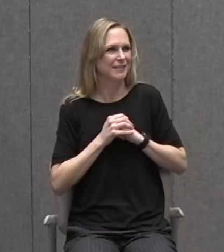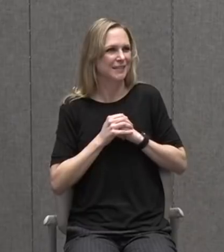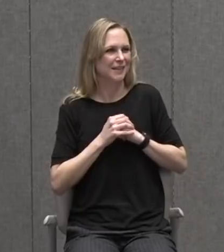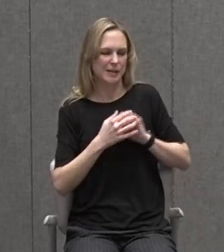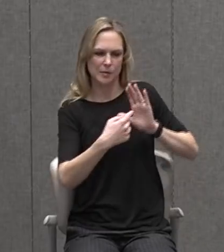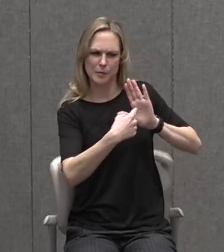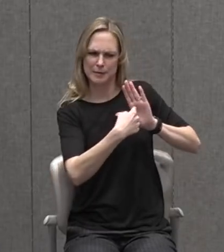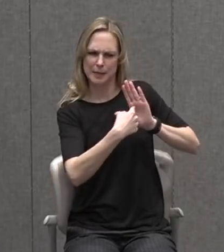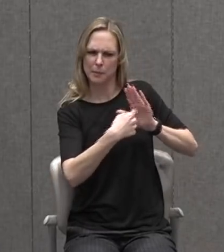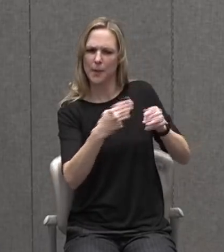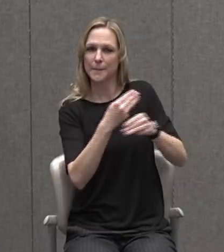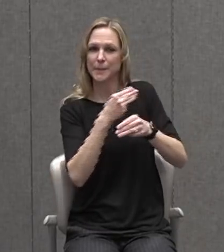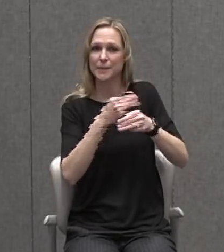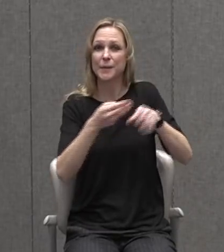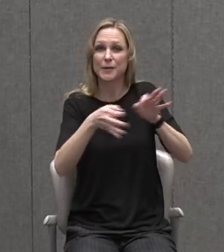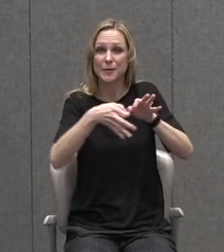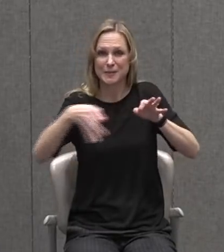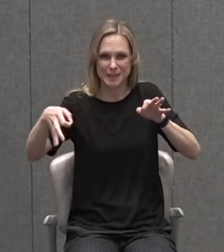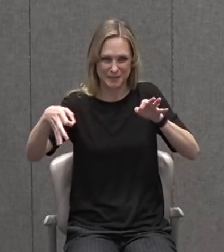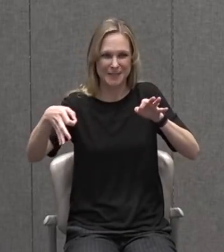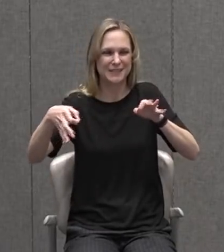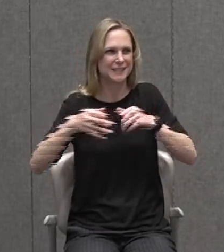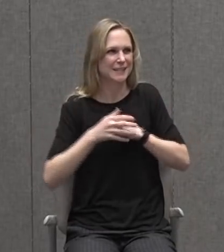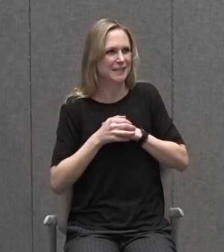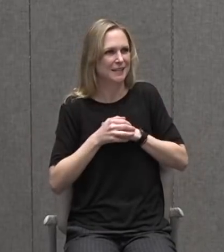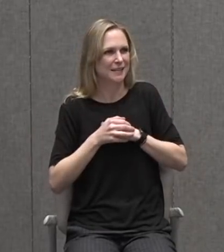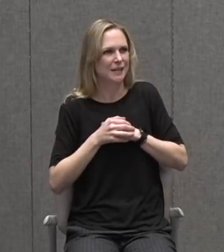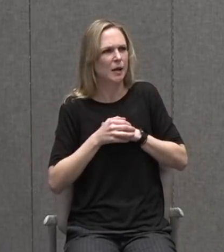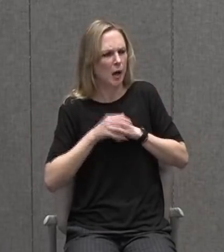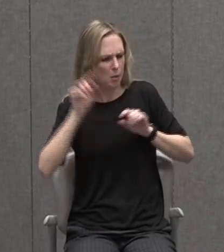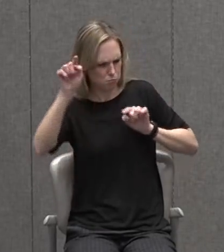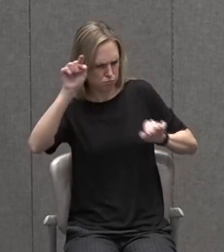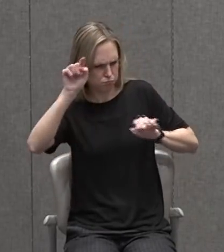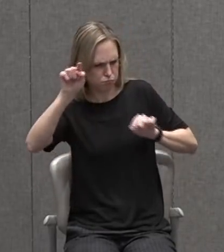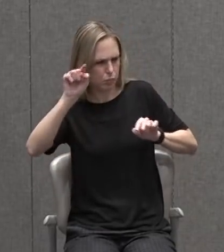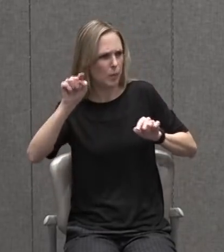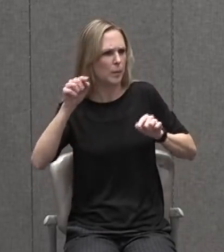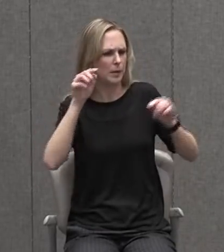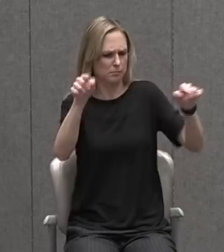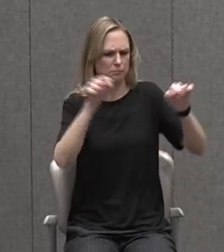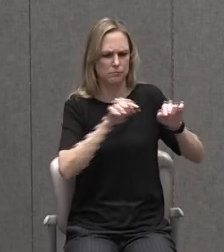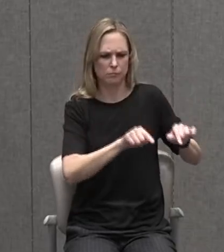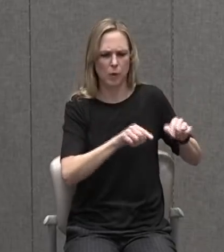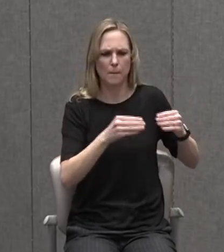of a mathematical expression a little bit, so is this, but it's so this one's a little bit more complexed.